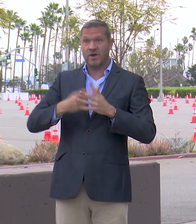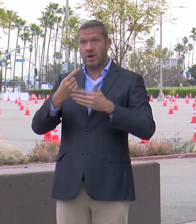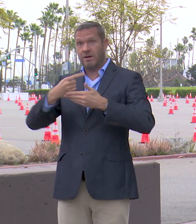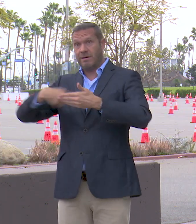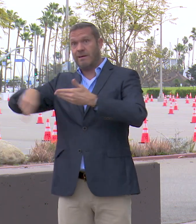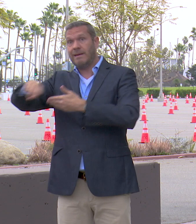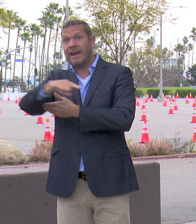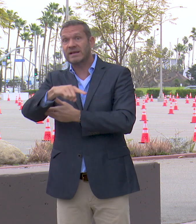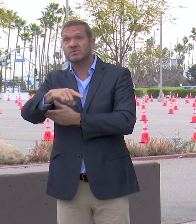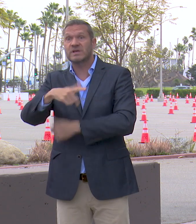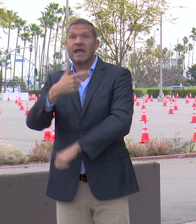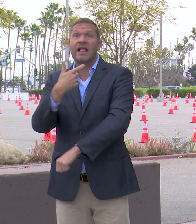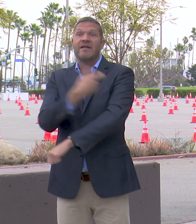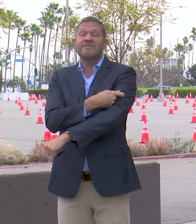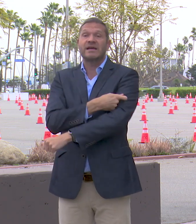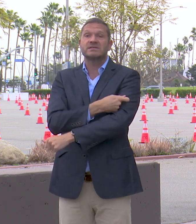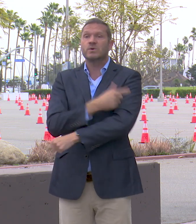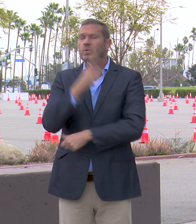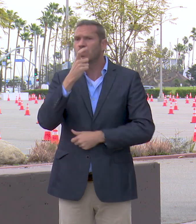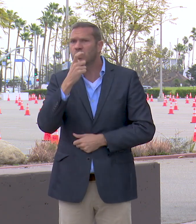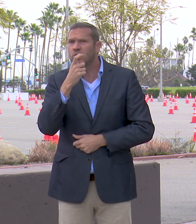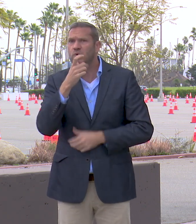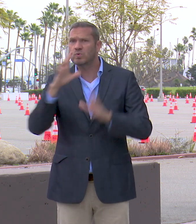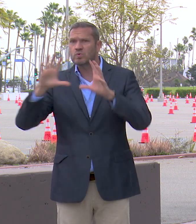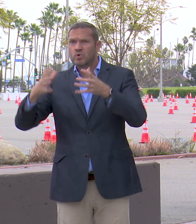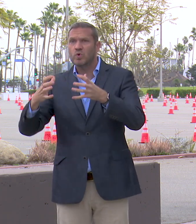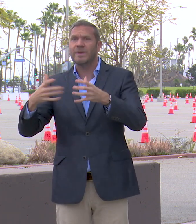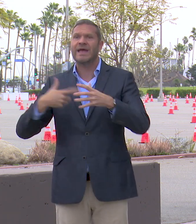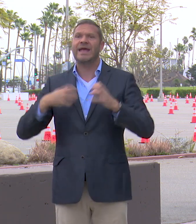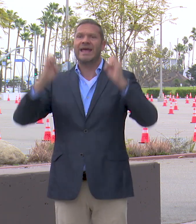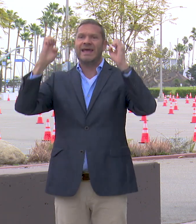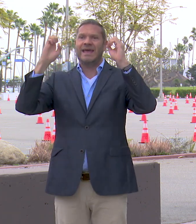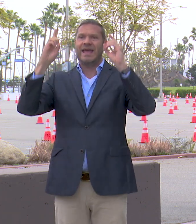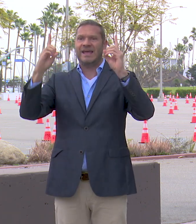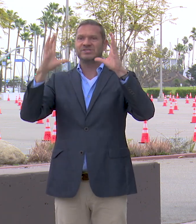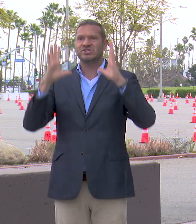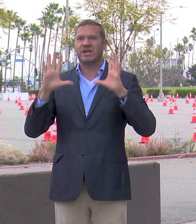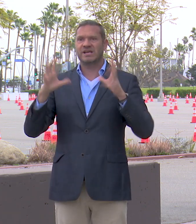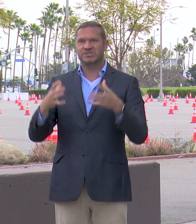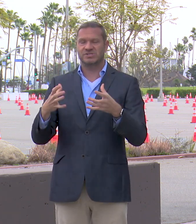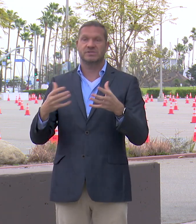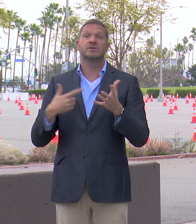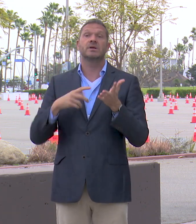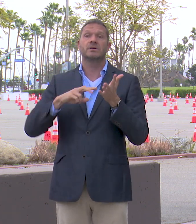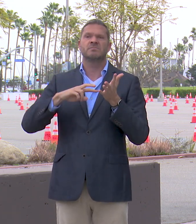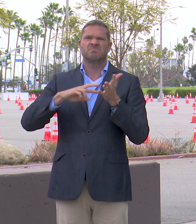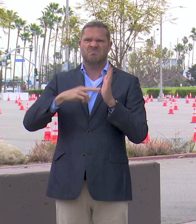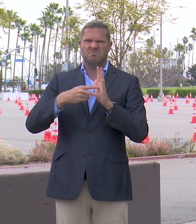vaccinating our education sector and that begins by vaccinating our teachers and staff